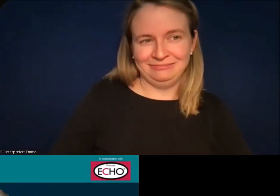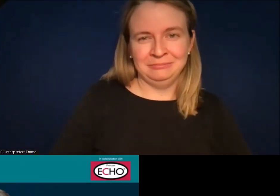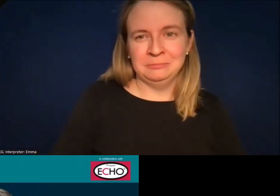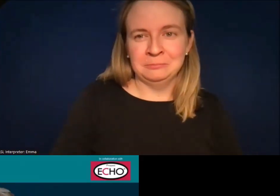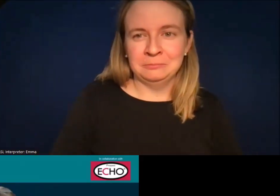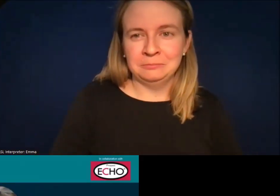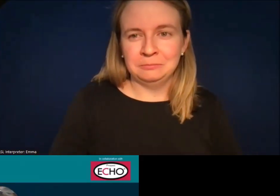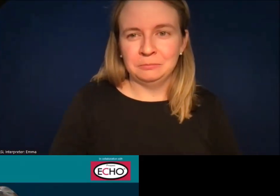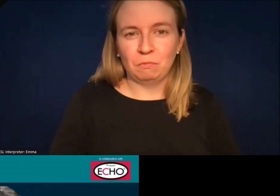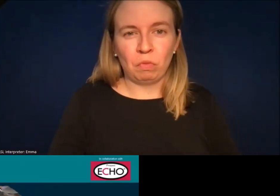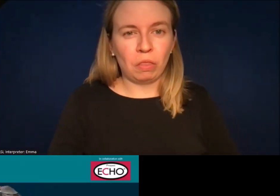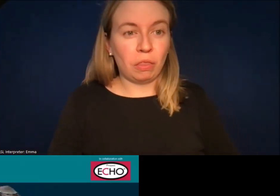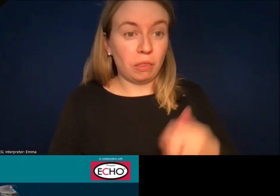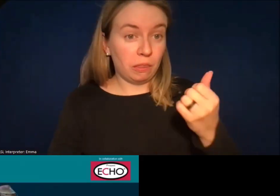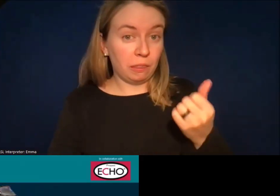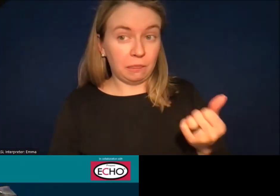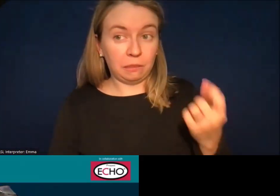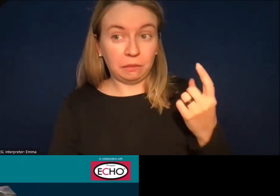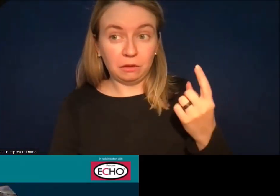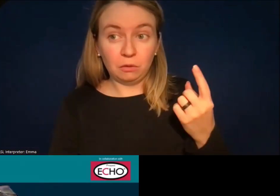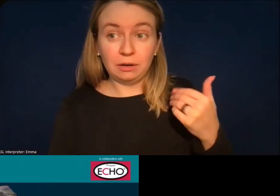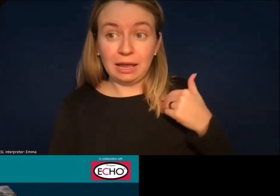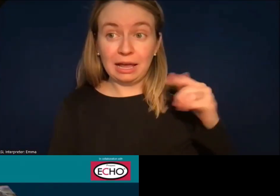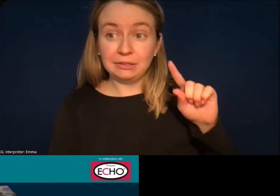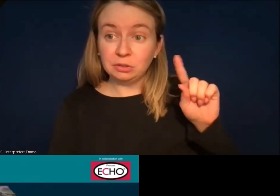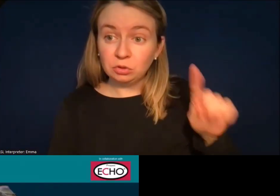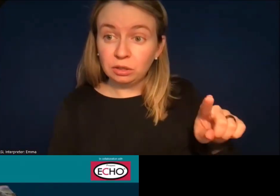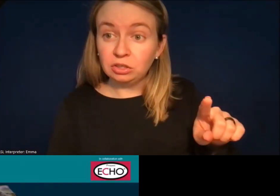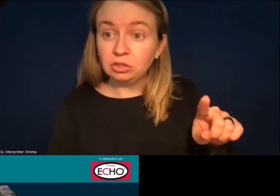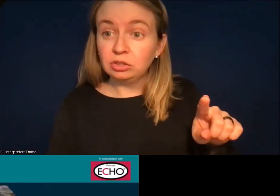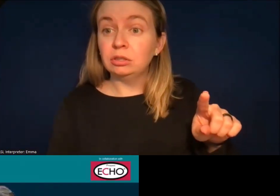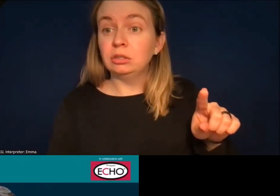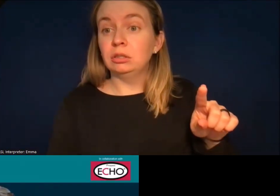If anybody has a question or a comment, I